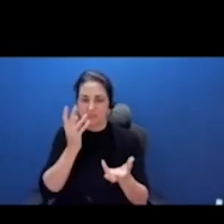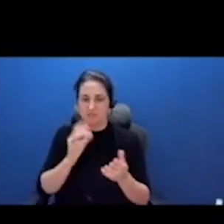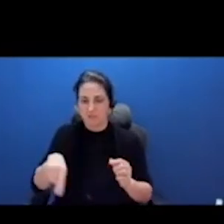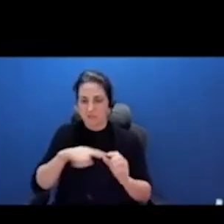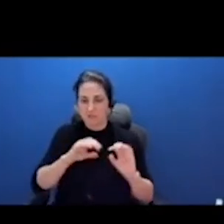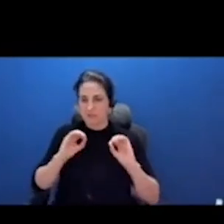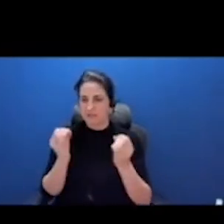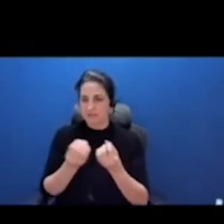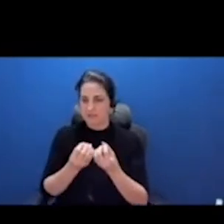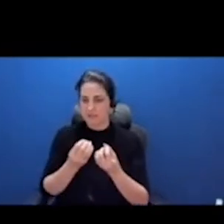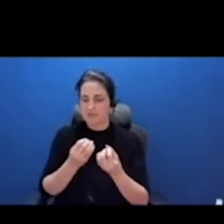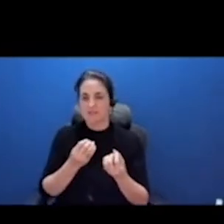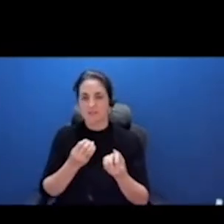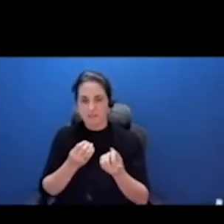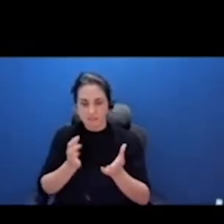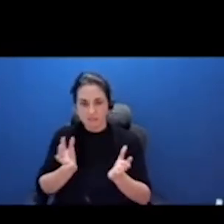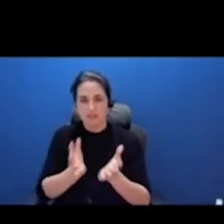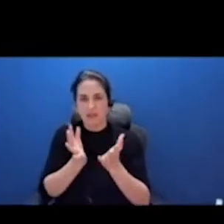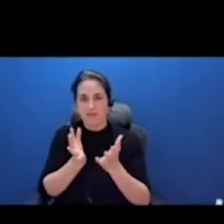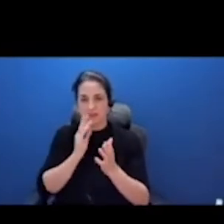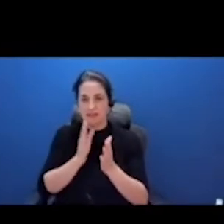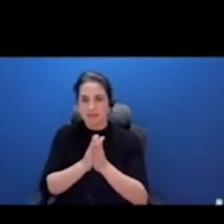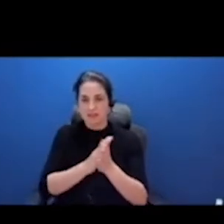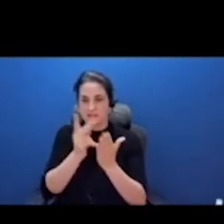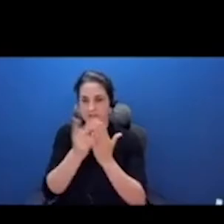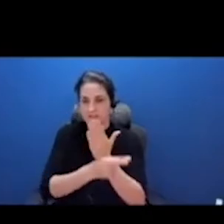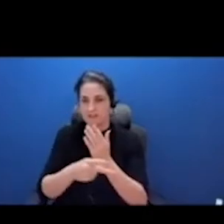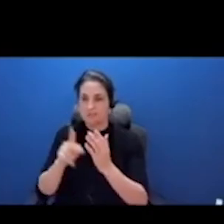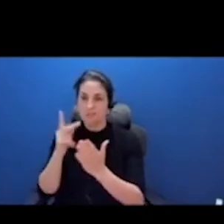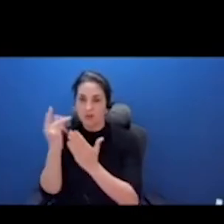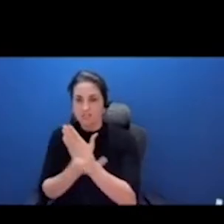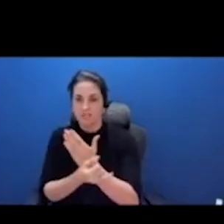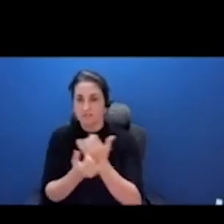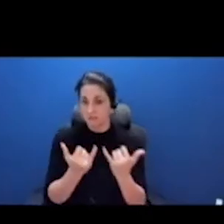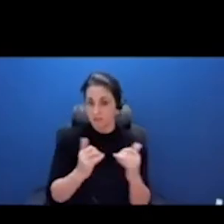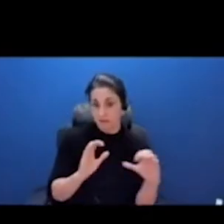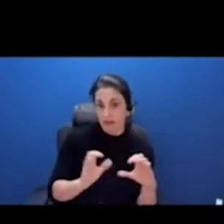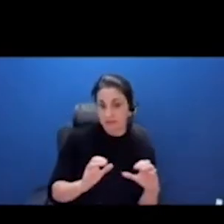driving these initiatives and their specific projects, whether they’re currently active,